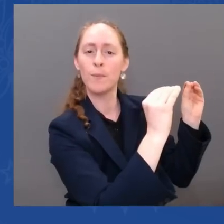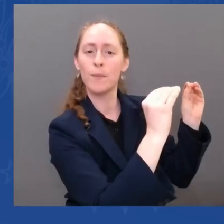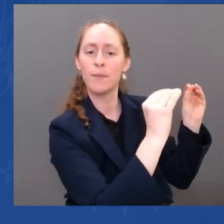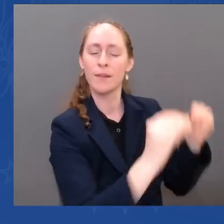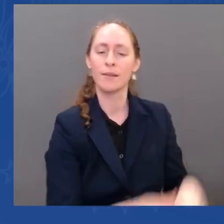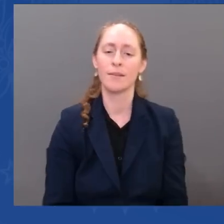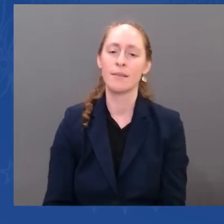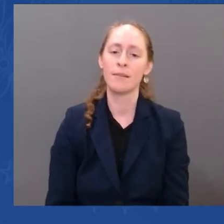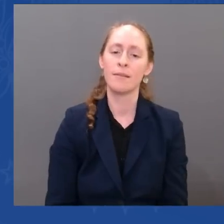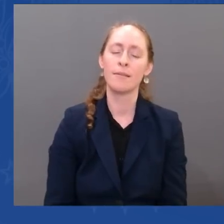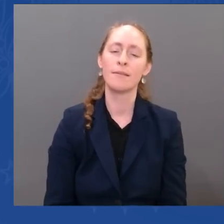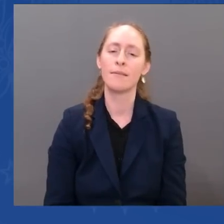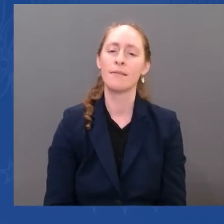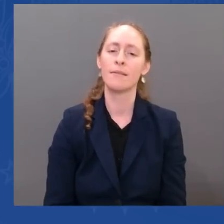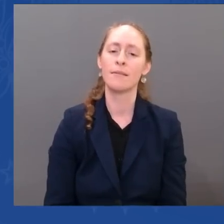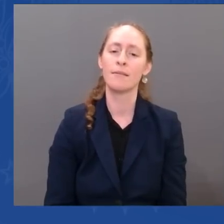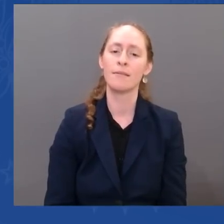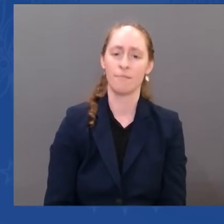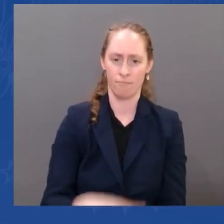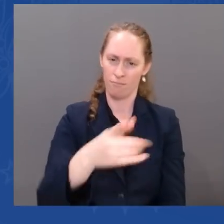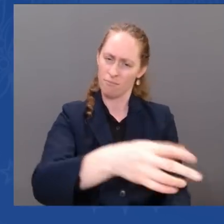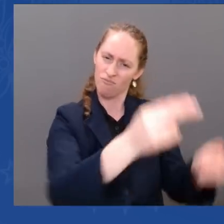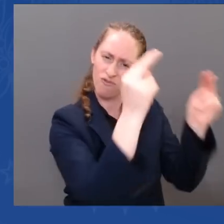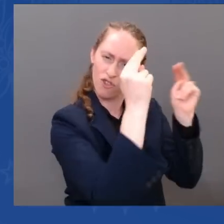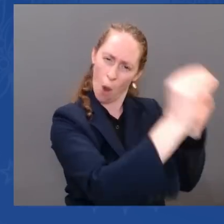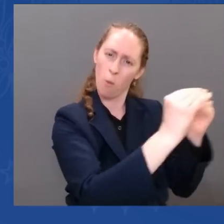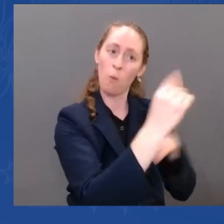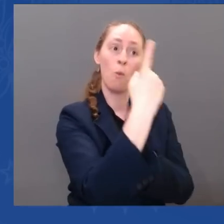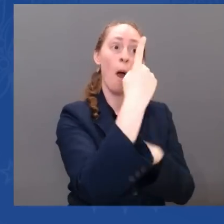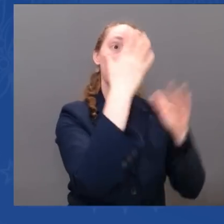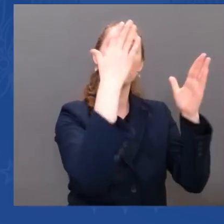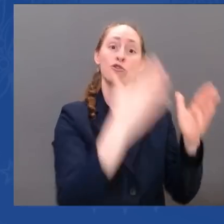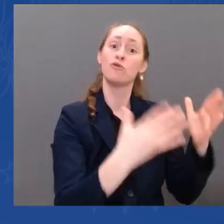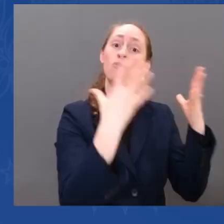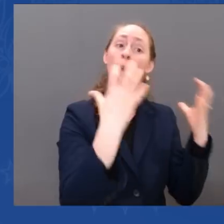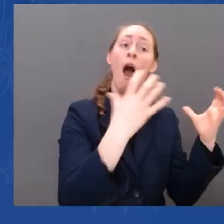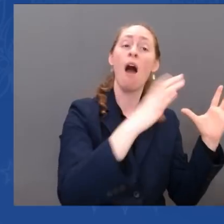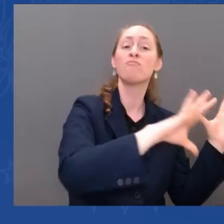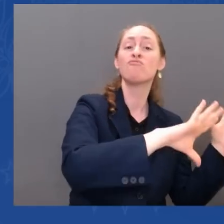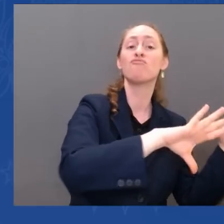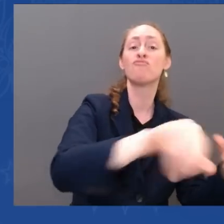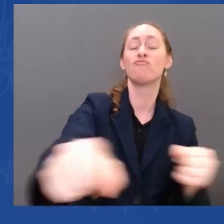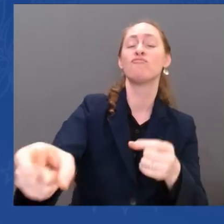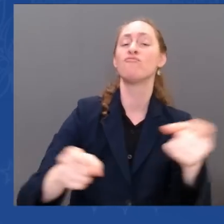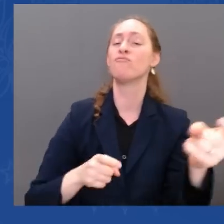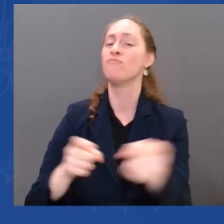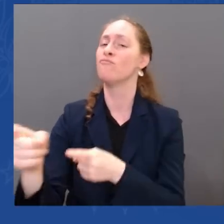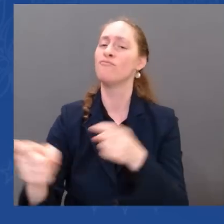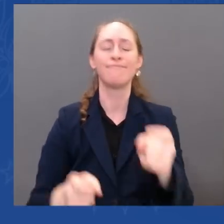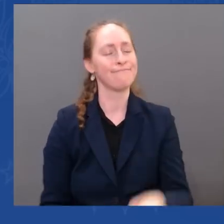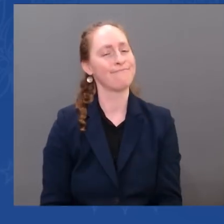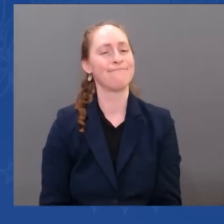because that's what is at stake here in my view. On a personal note, it's wonderful to see so many friends here today.